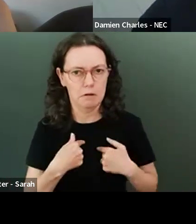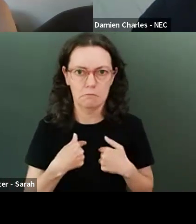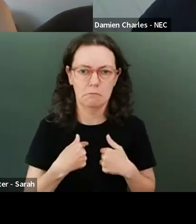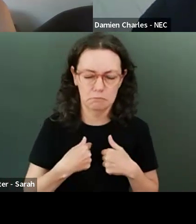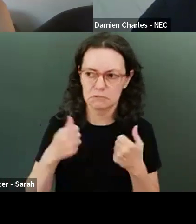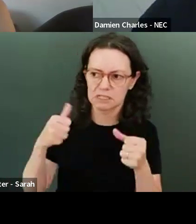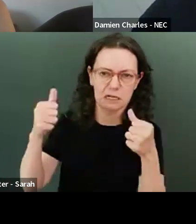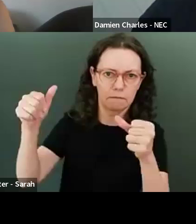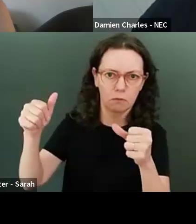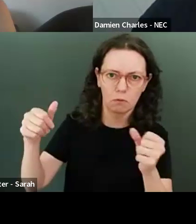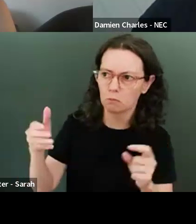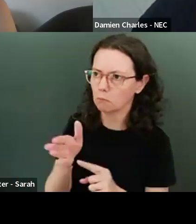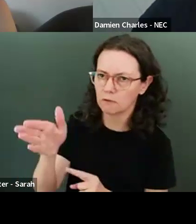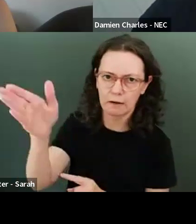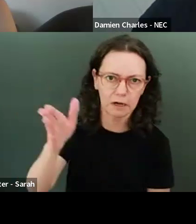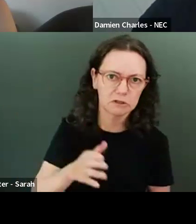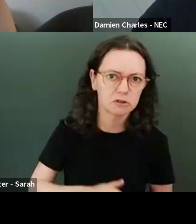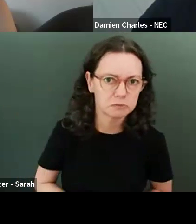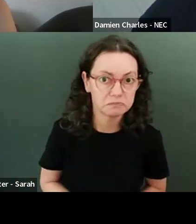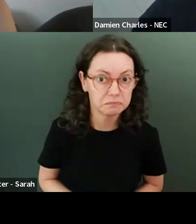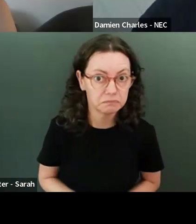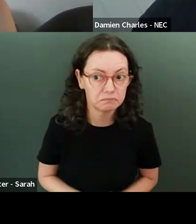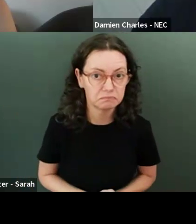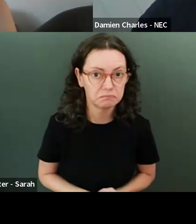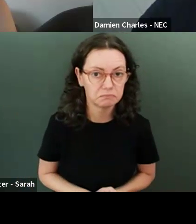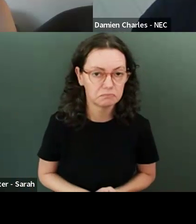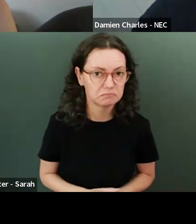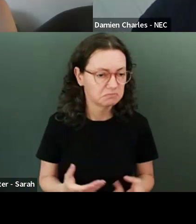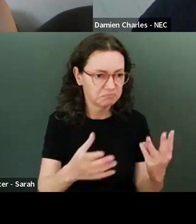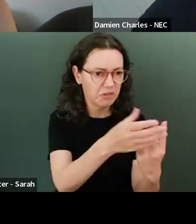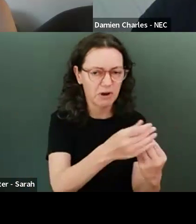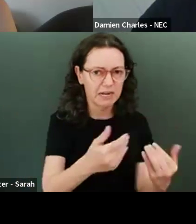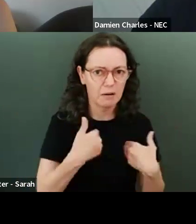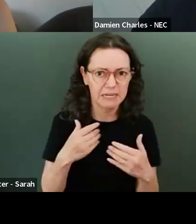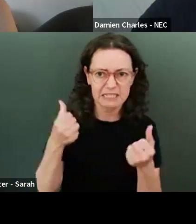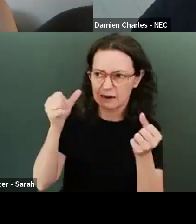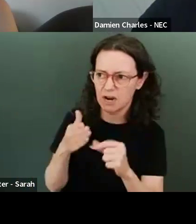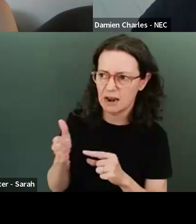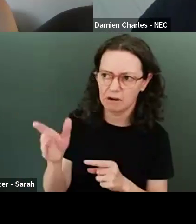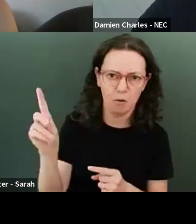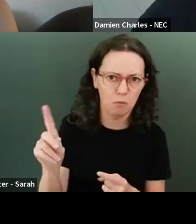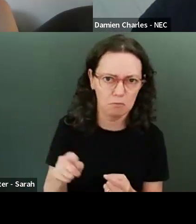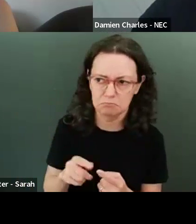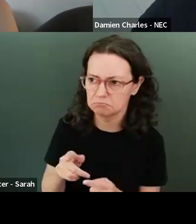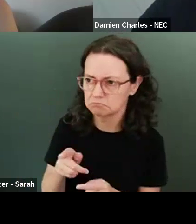through pathways more clearly, so that